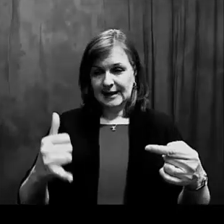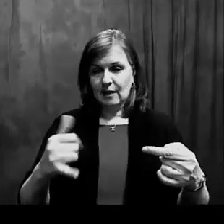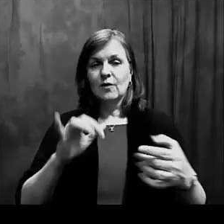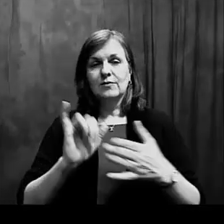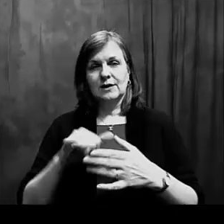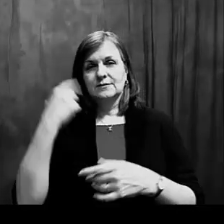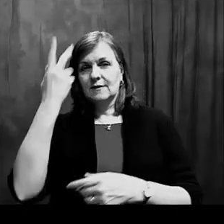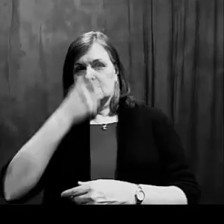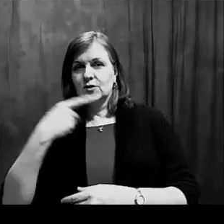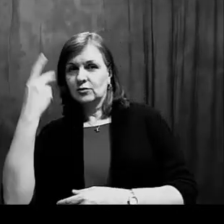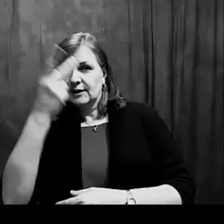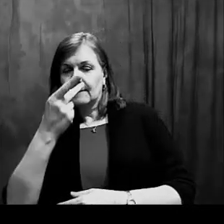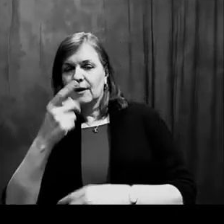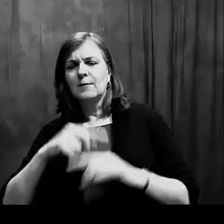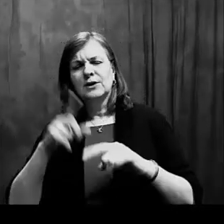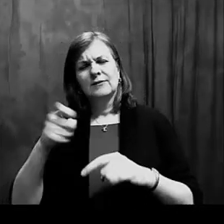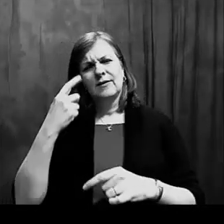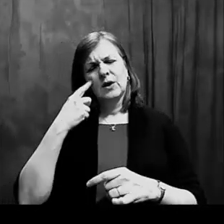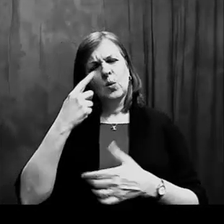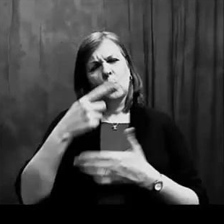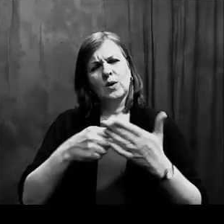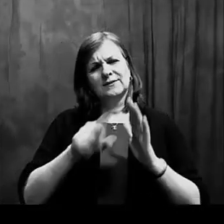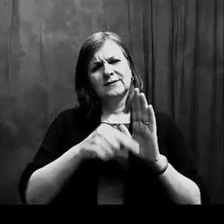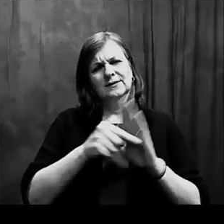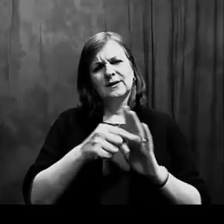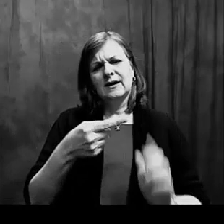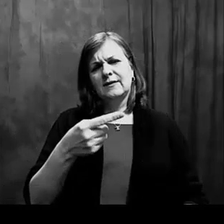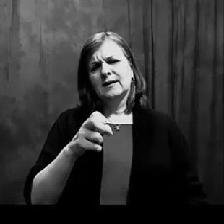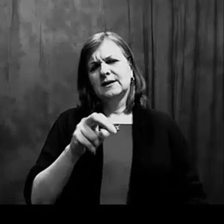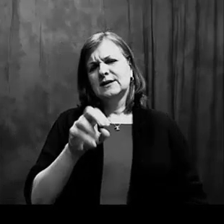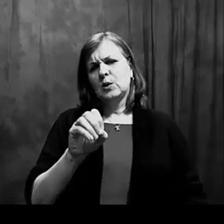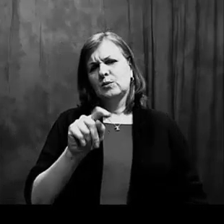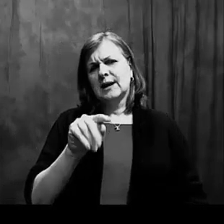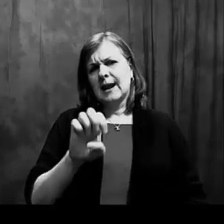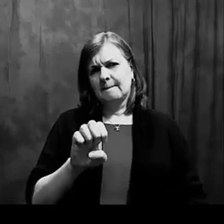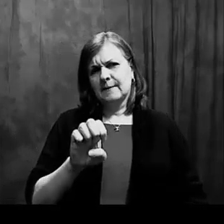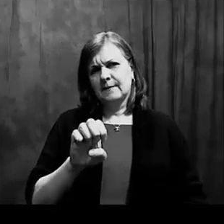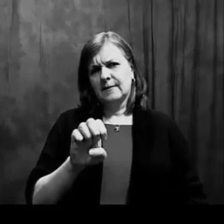we need to think about these as being phenotypes